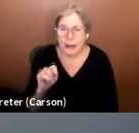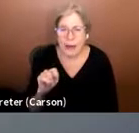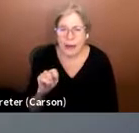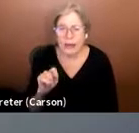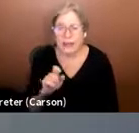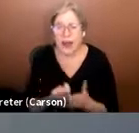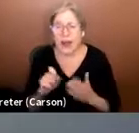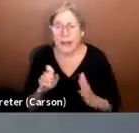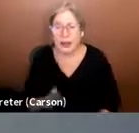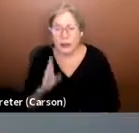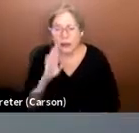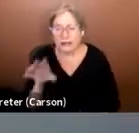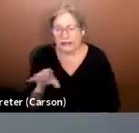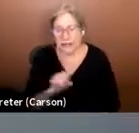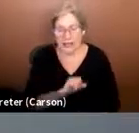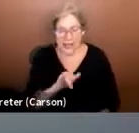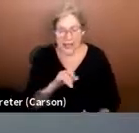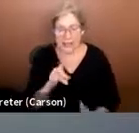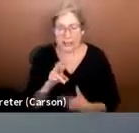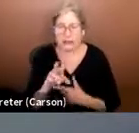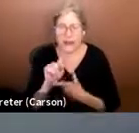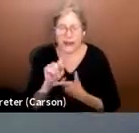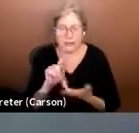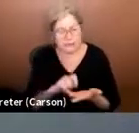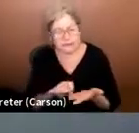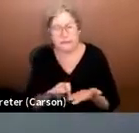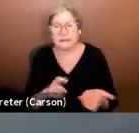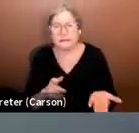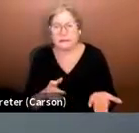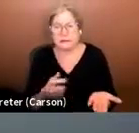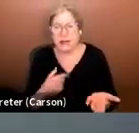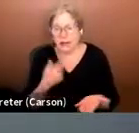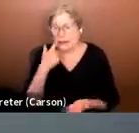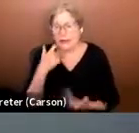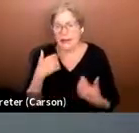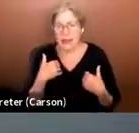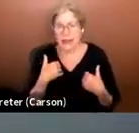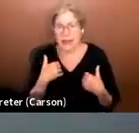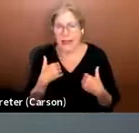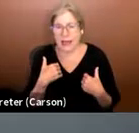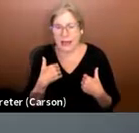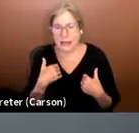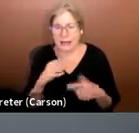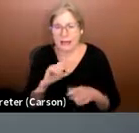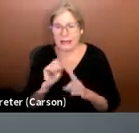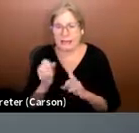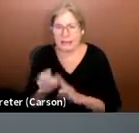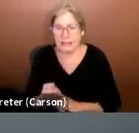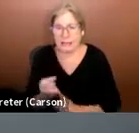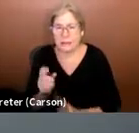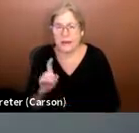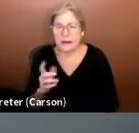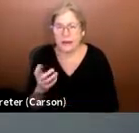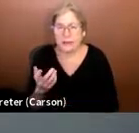take that and, you know, I recently had a situation where the author did